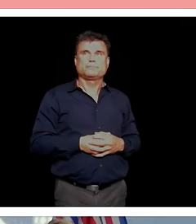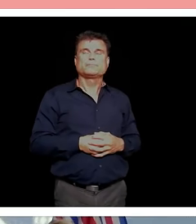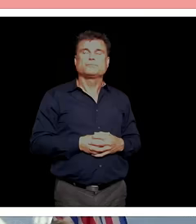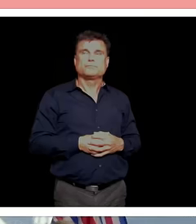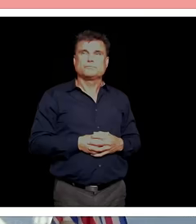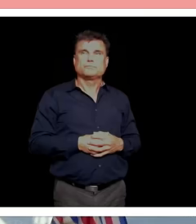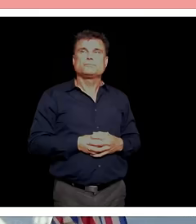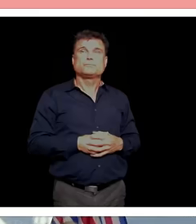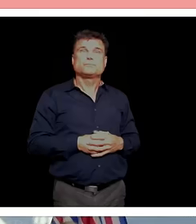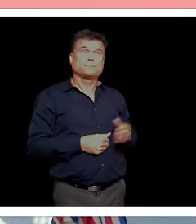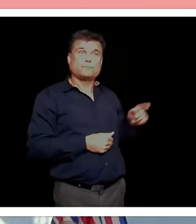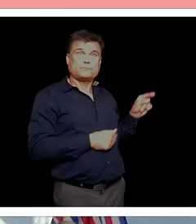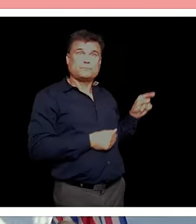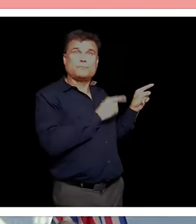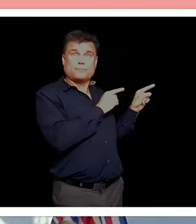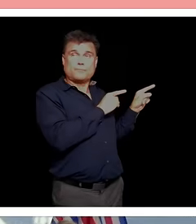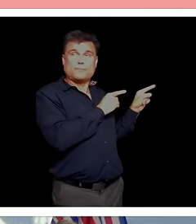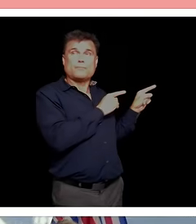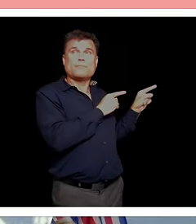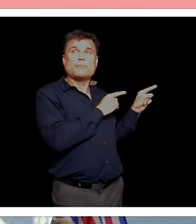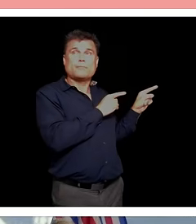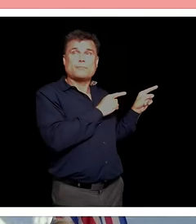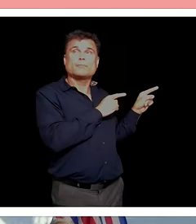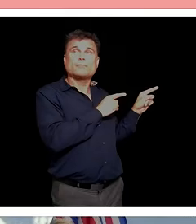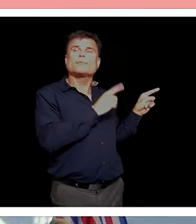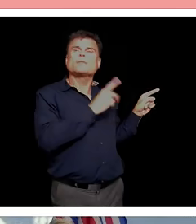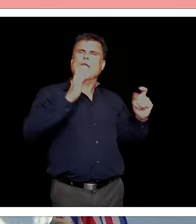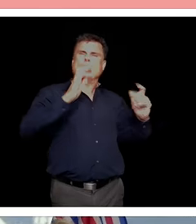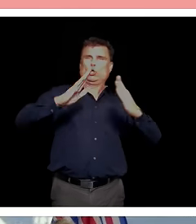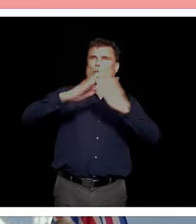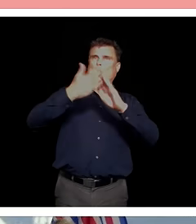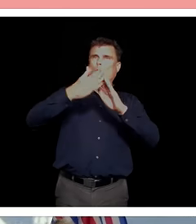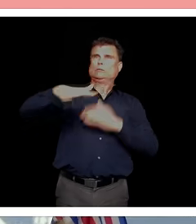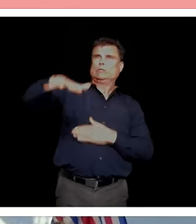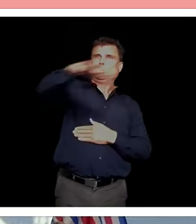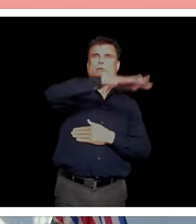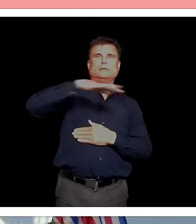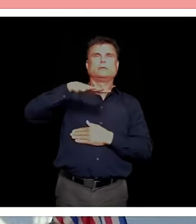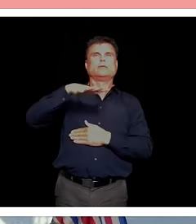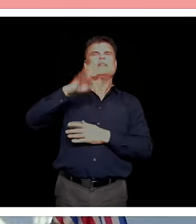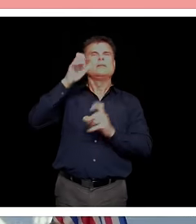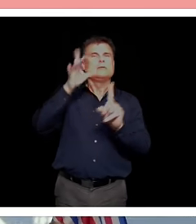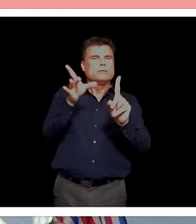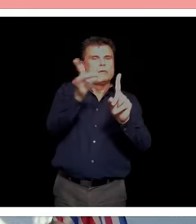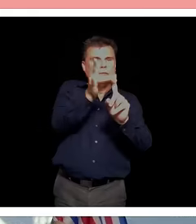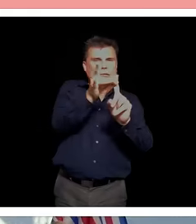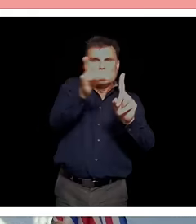BC and Canada from international travel who continue to test positive including some temporary farmworkers and other Canadians